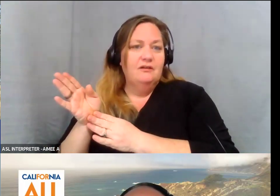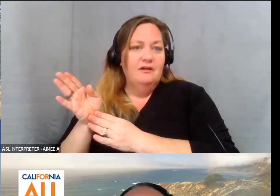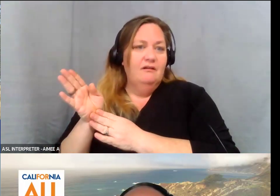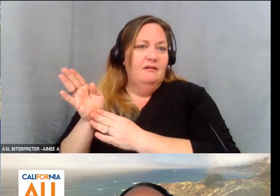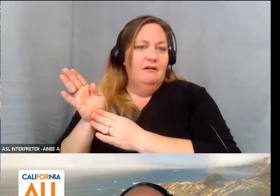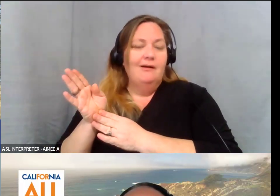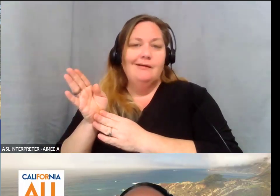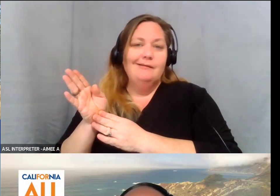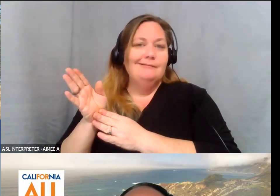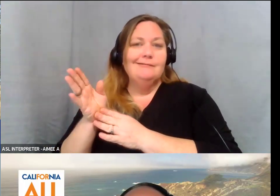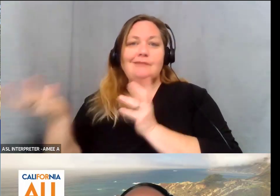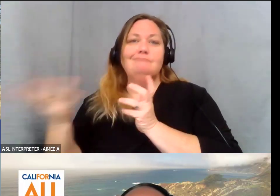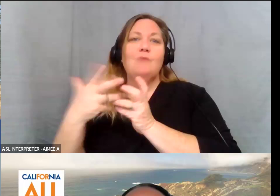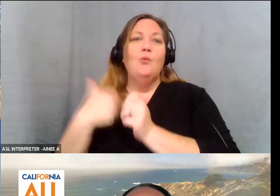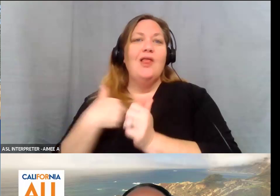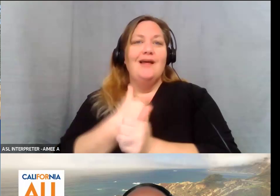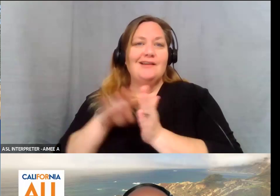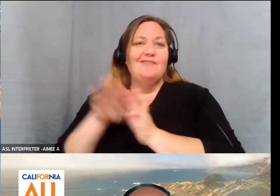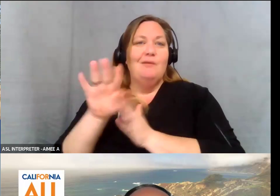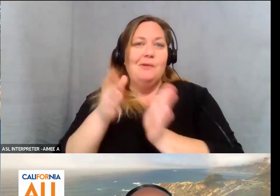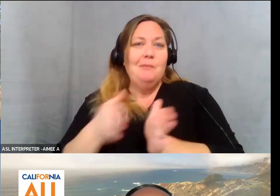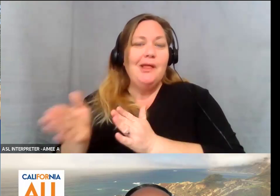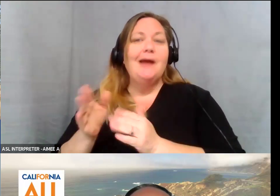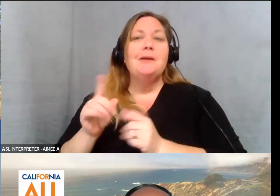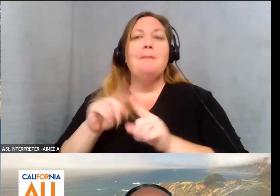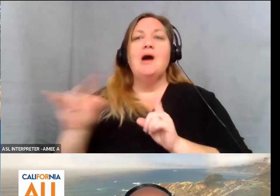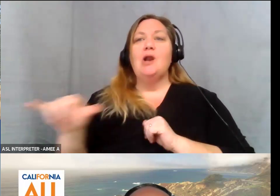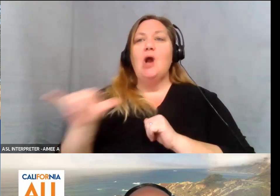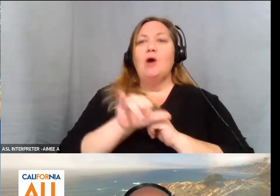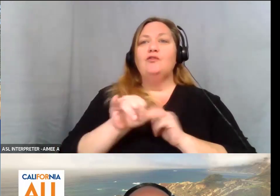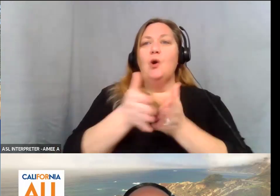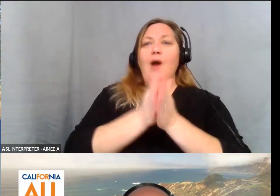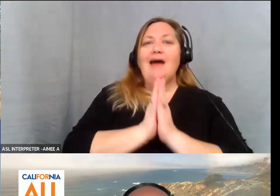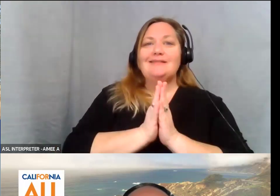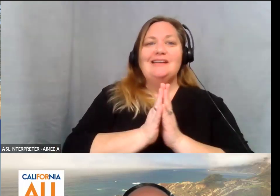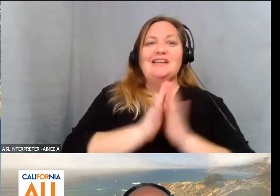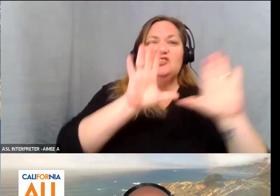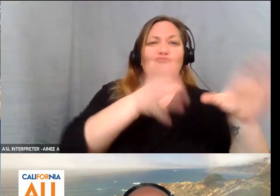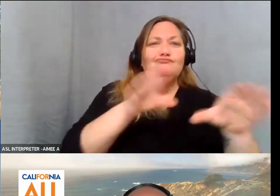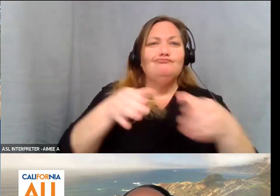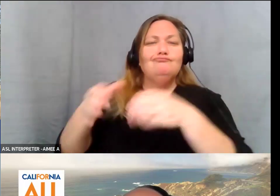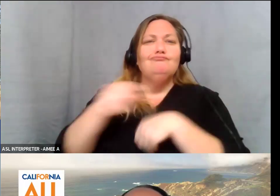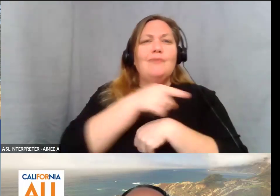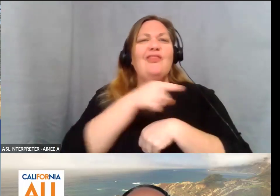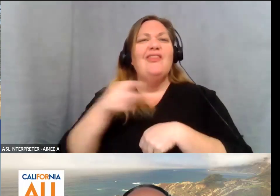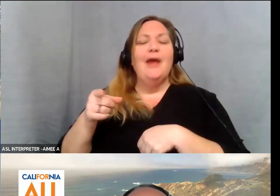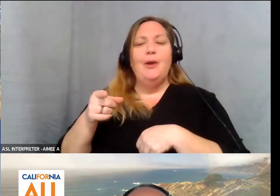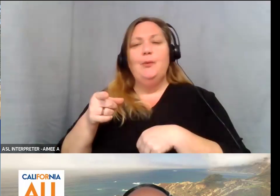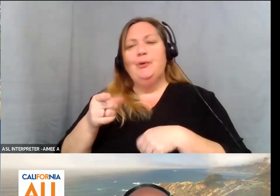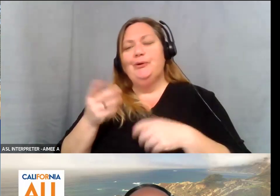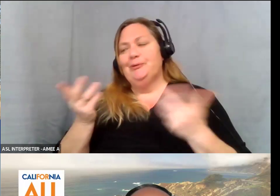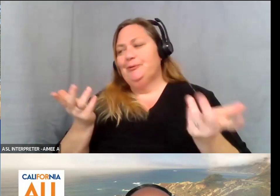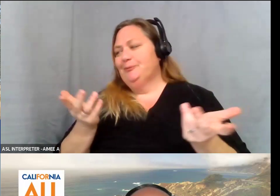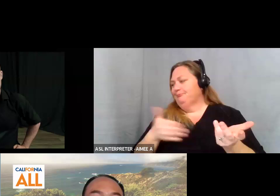and partnered with us on development of the plan, but also asking entities who were you know,